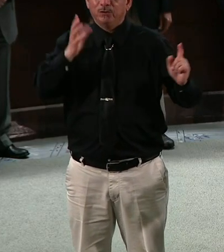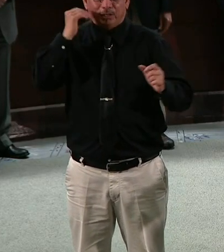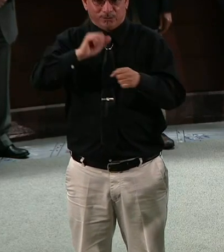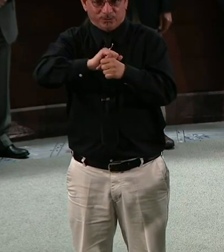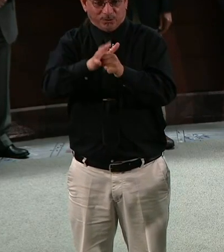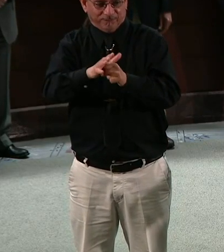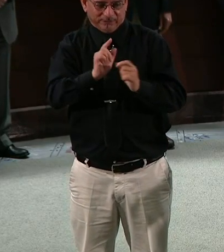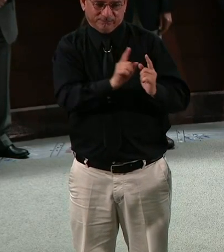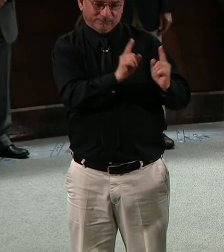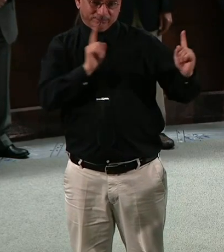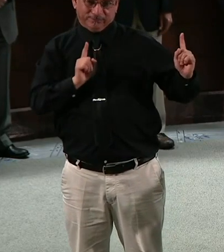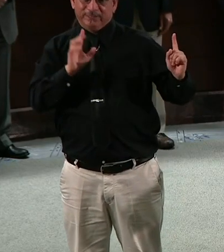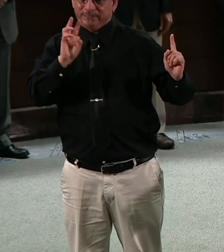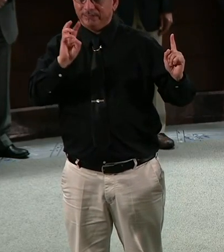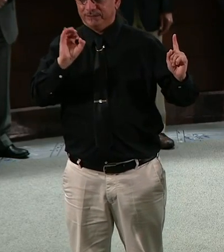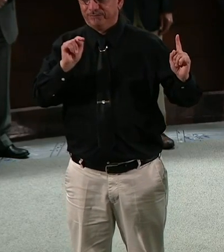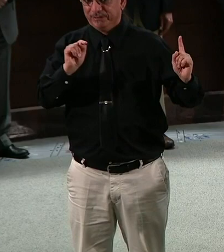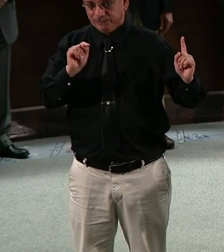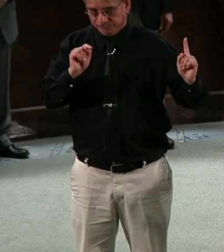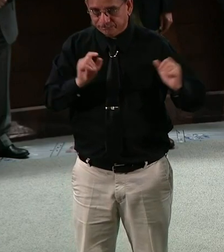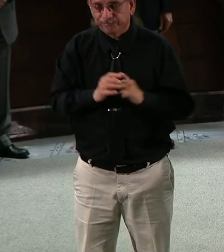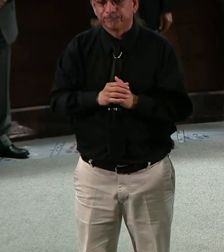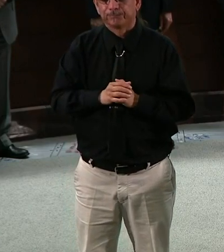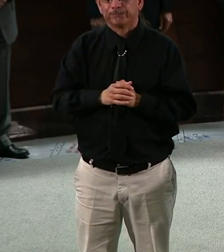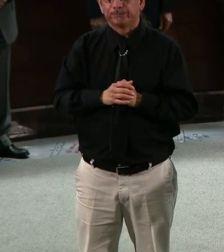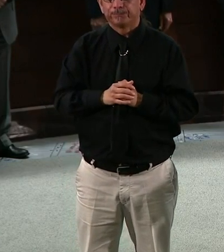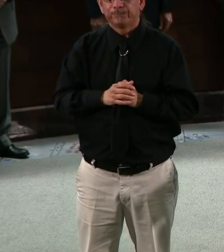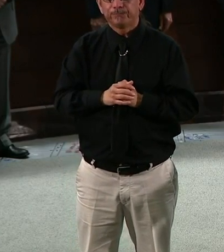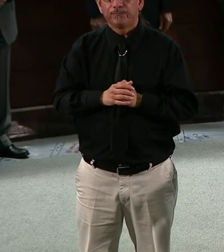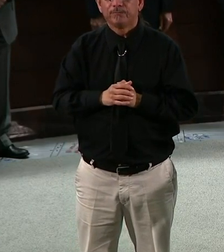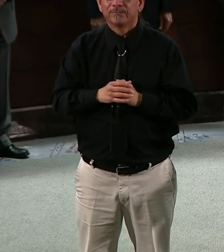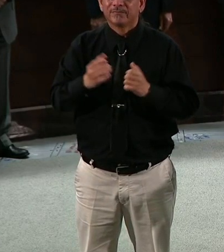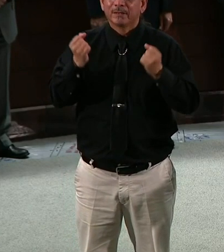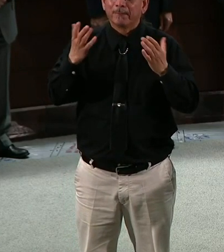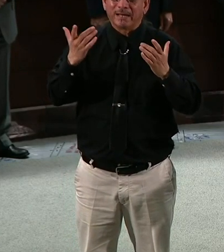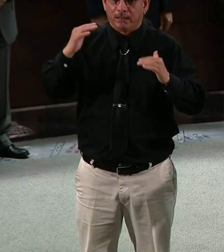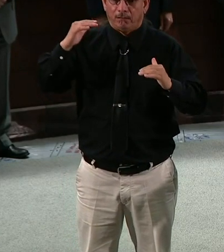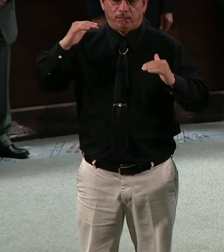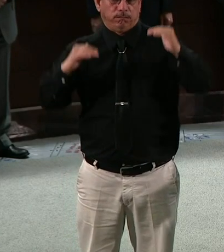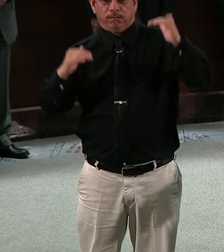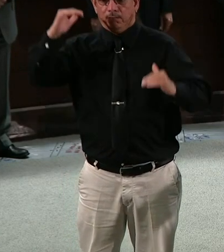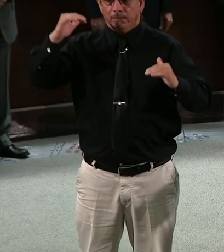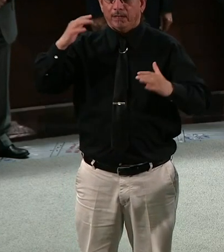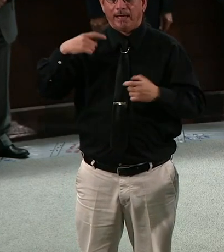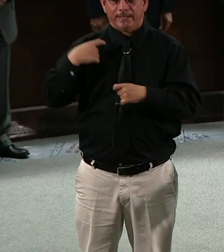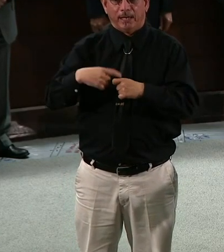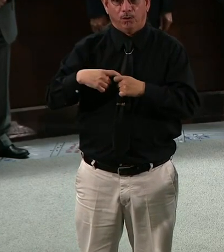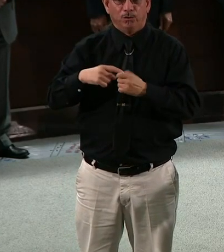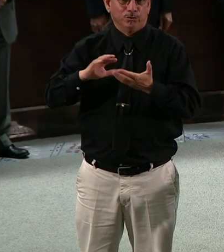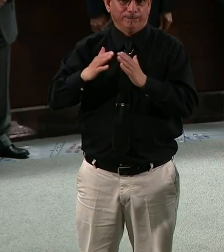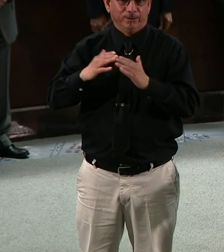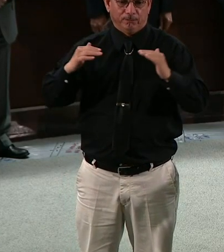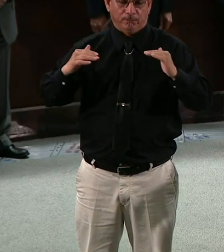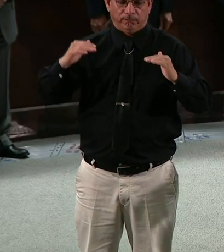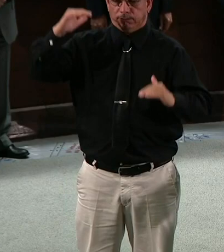IS THERE MERE THE VALUE OF AT LUCILLE LET THE BODY THE KICKS